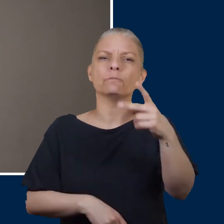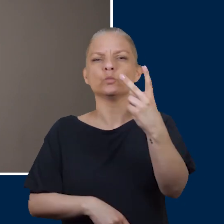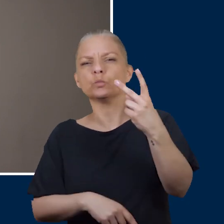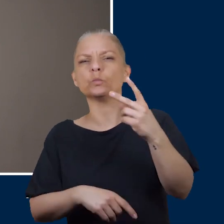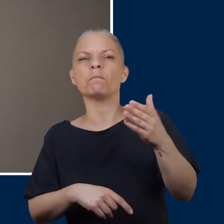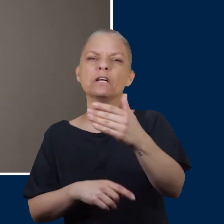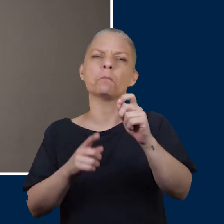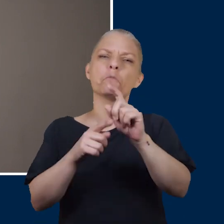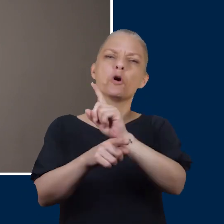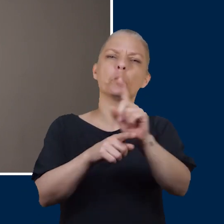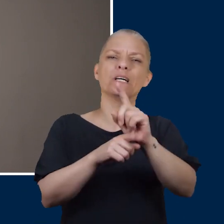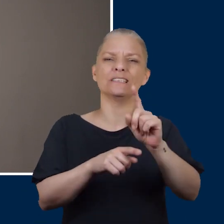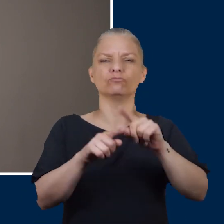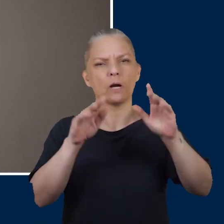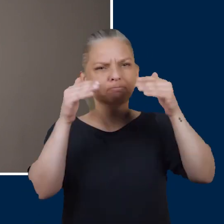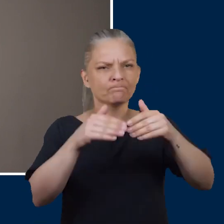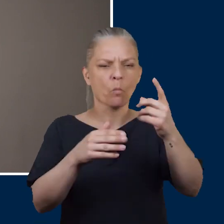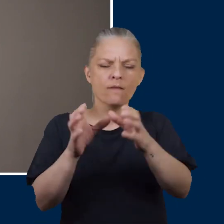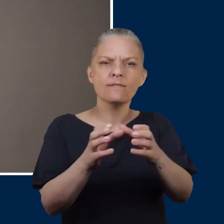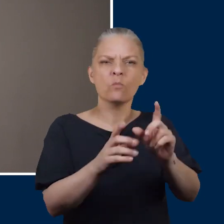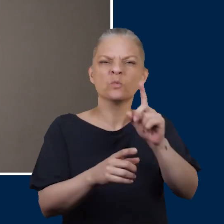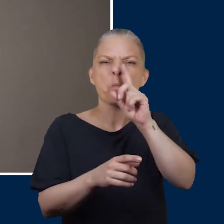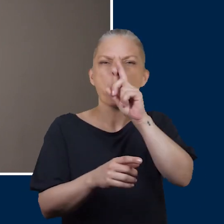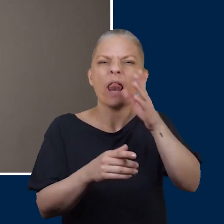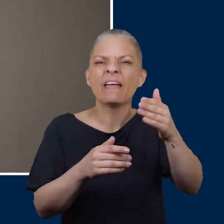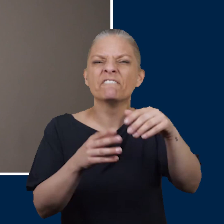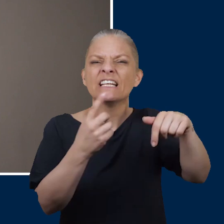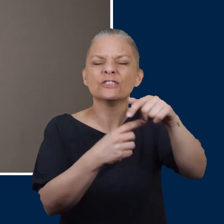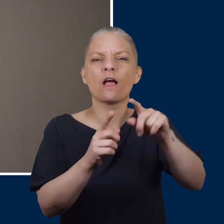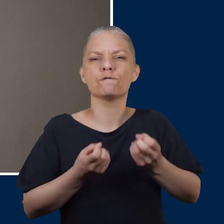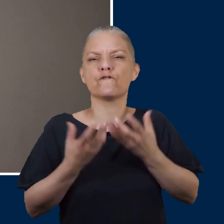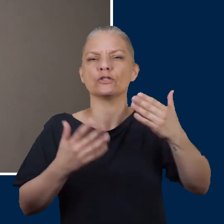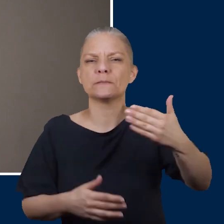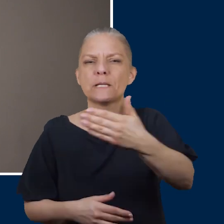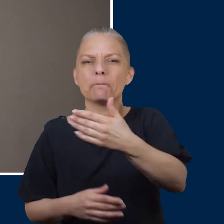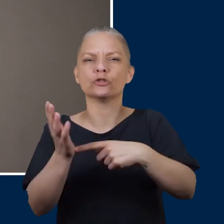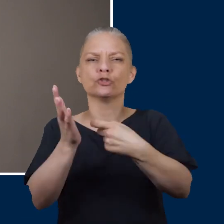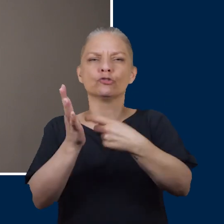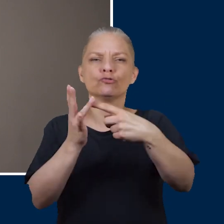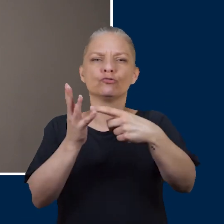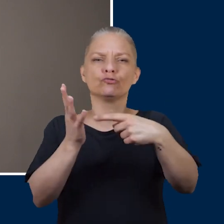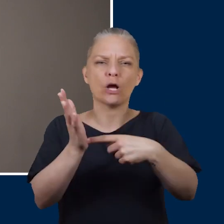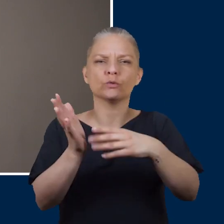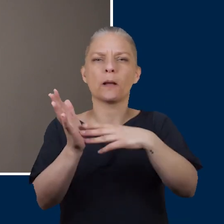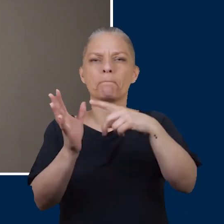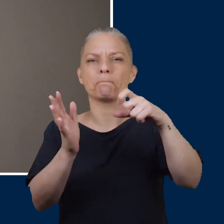one portion of oily fish such as fresh salmon, trout, mackerel, herring, kippers or sardines.